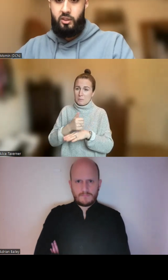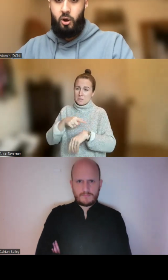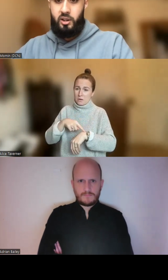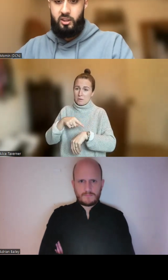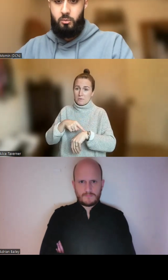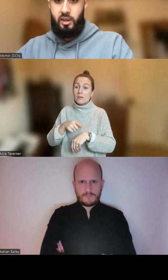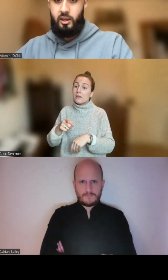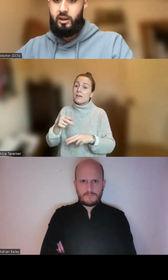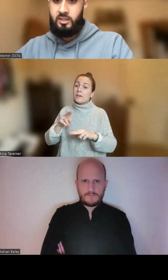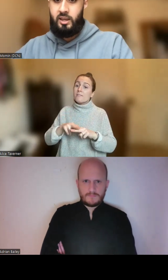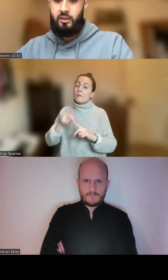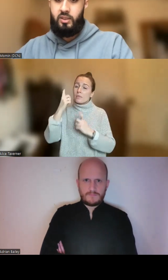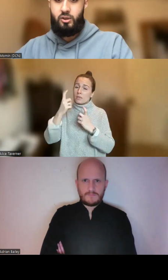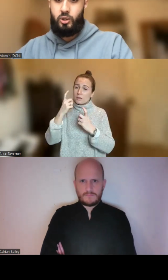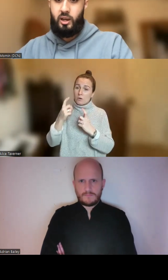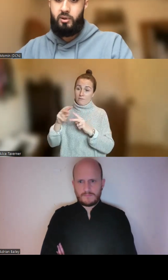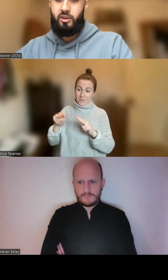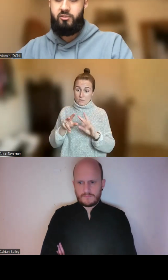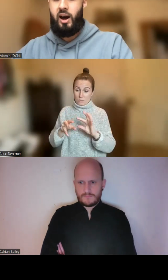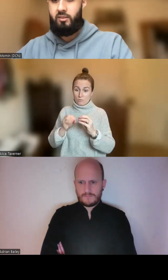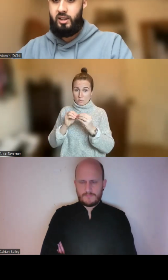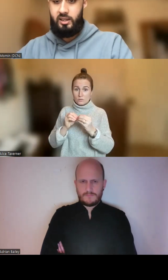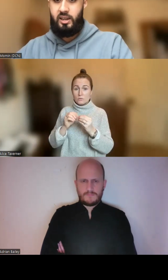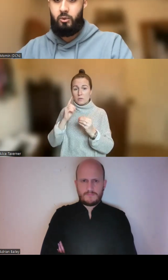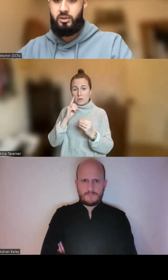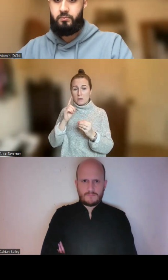at the content that you're making and I'd say then you're looking at between five and 80 hours.